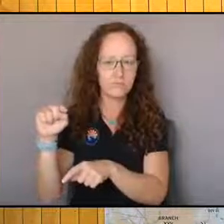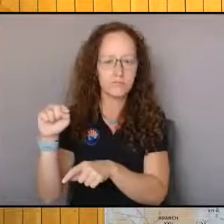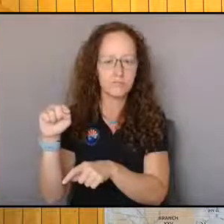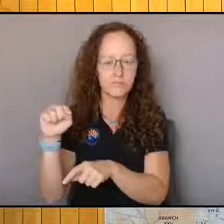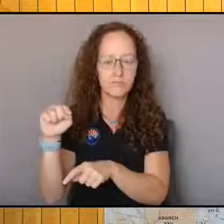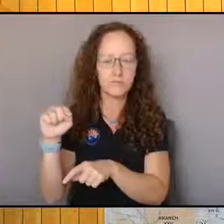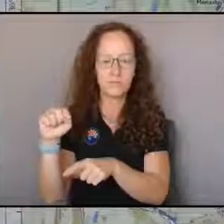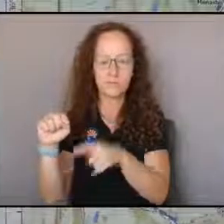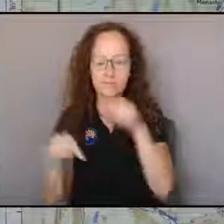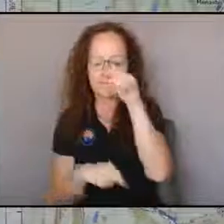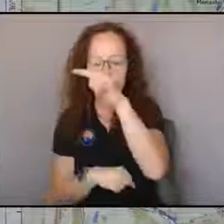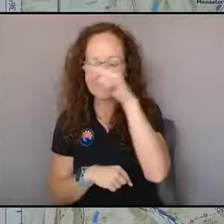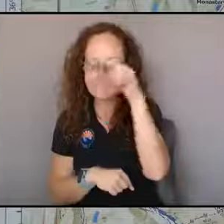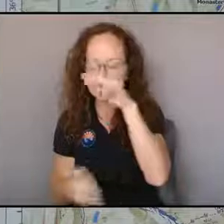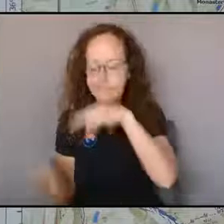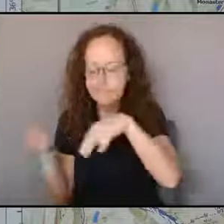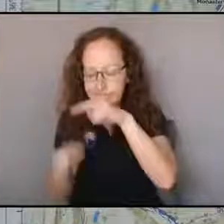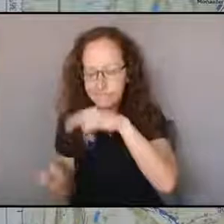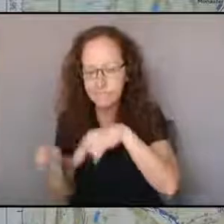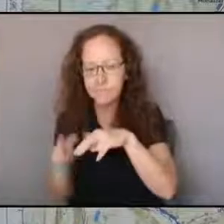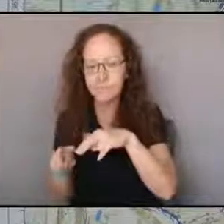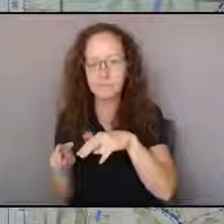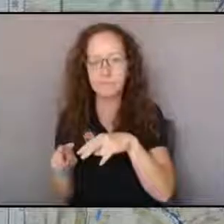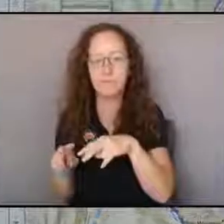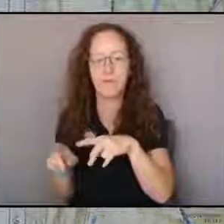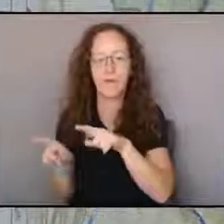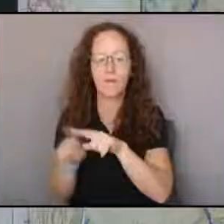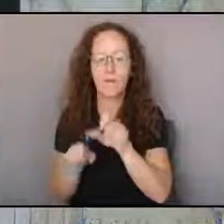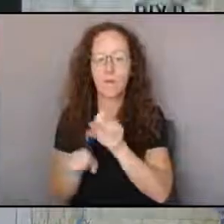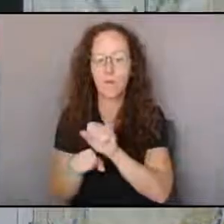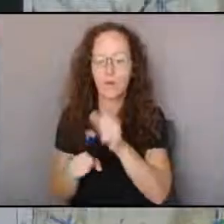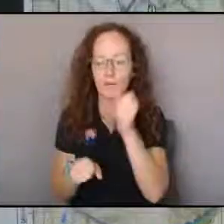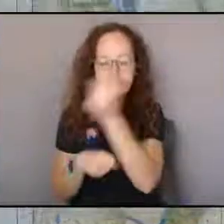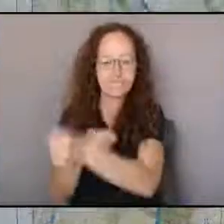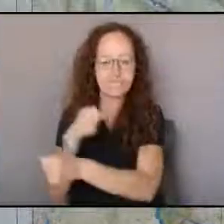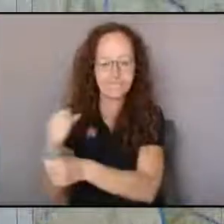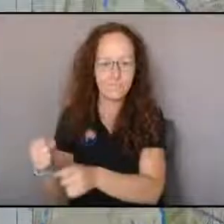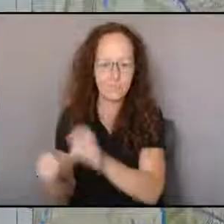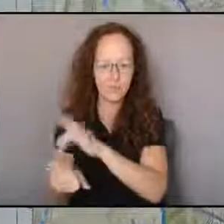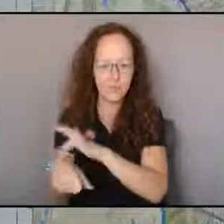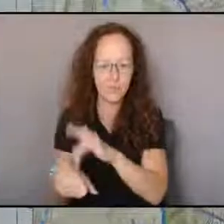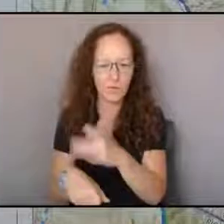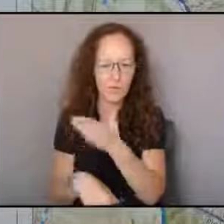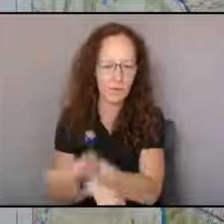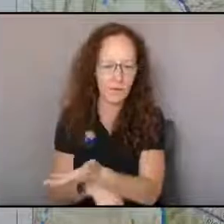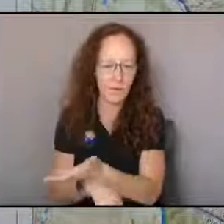KEEPING EYES ON THIS FROM THE AIRCRAFT AND THEY ARE WORKING TO GET RESOURCES FURTHER TO THE SOUTH.